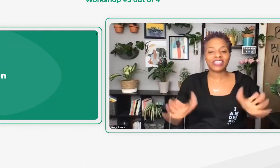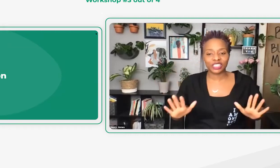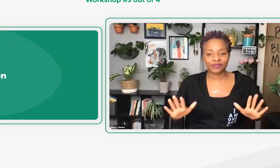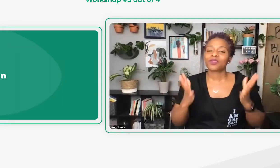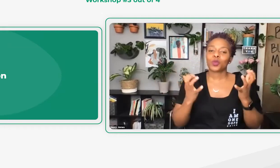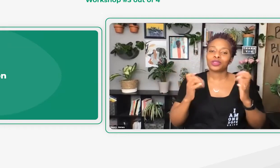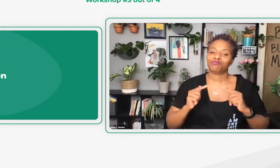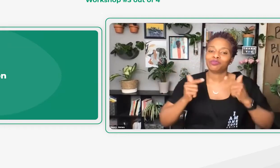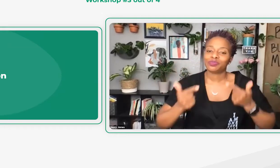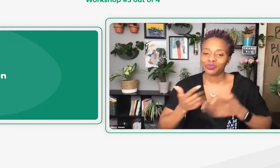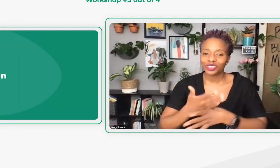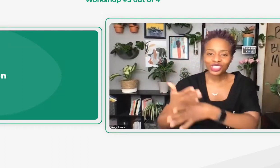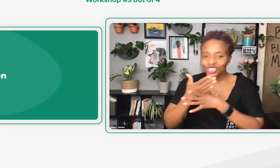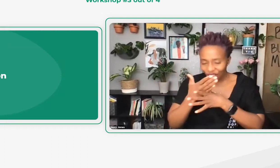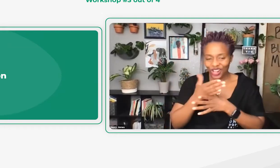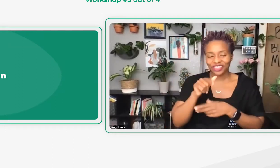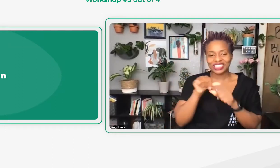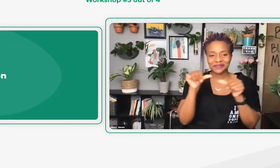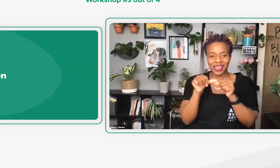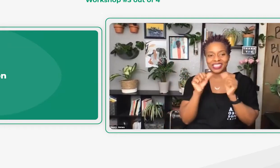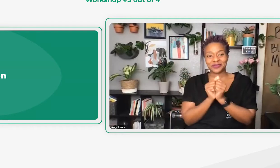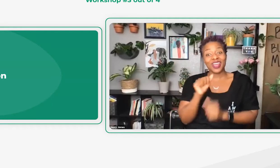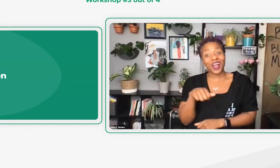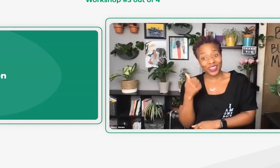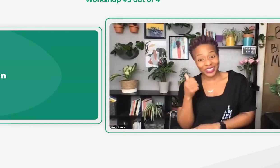Some going to stop chattering and I'm going to go ahead and let everyone